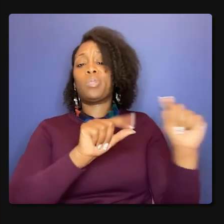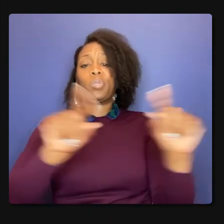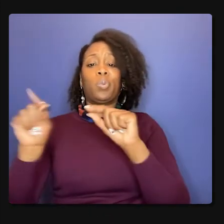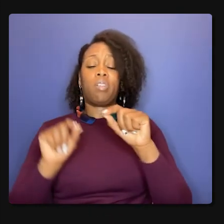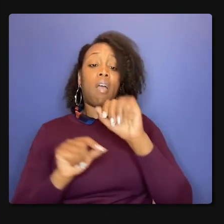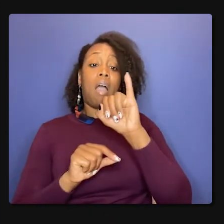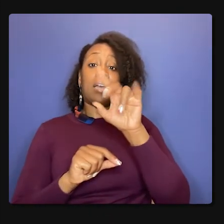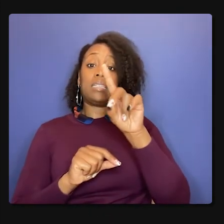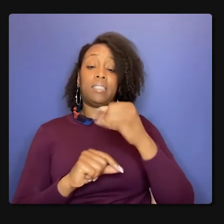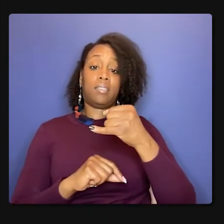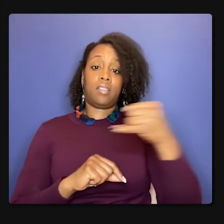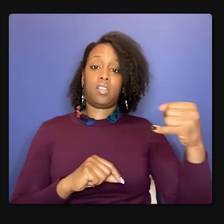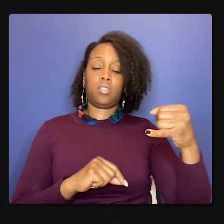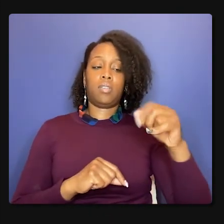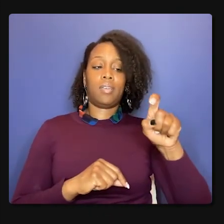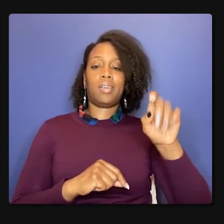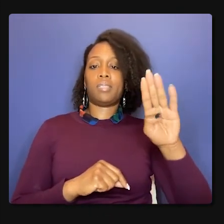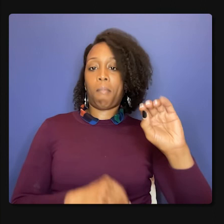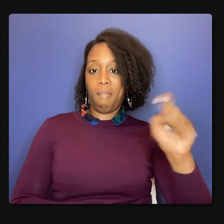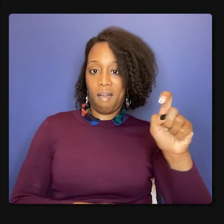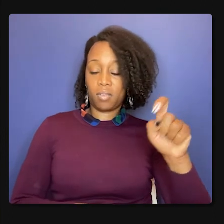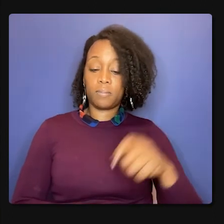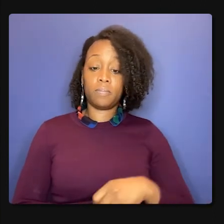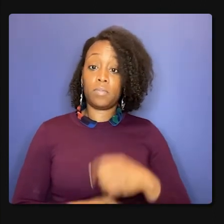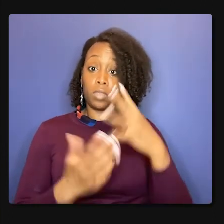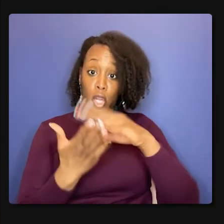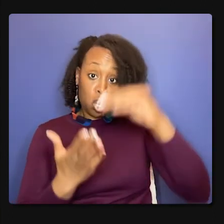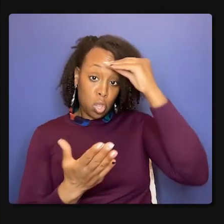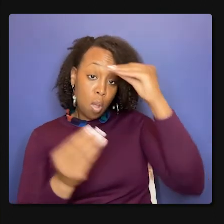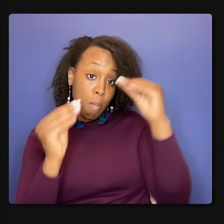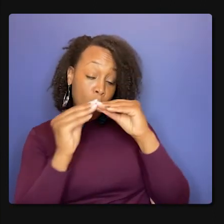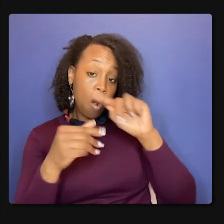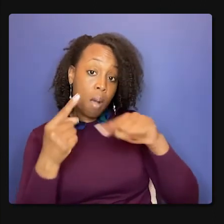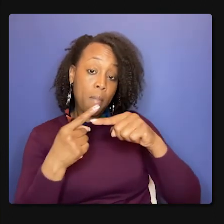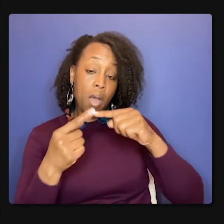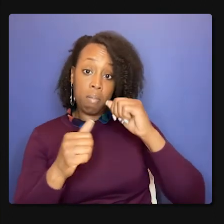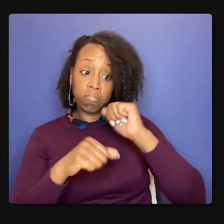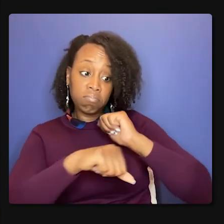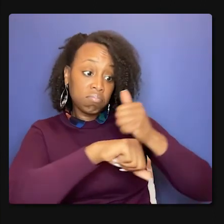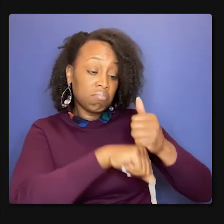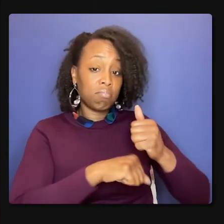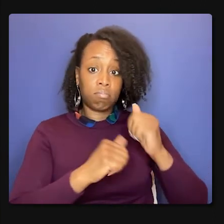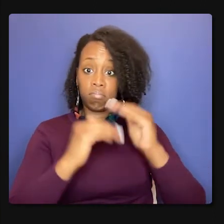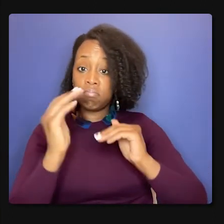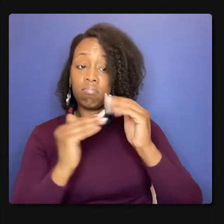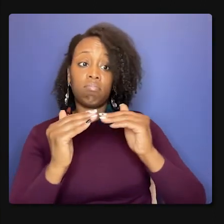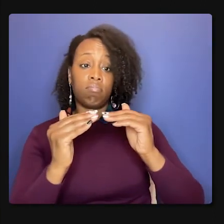or follow us on Twitter @ID_Xbox. If you'd like to learn more about building